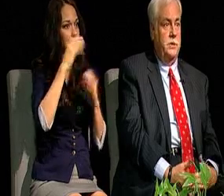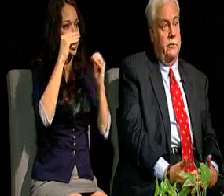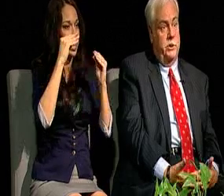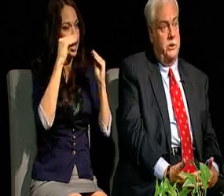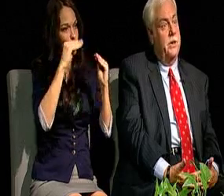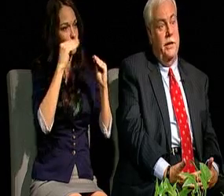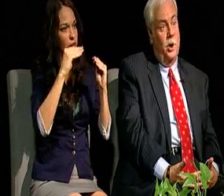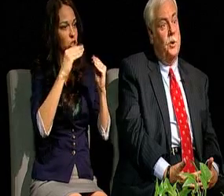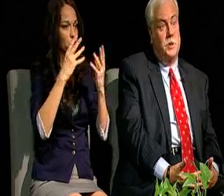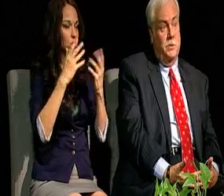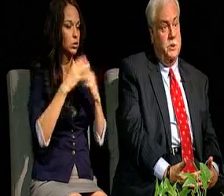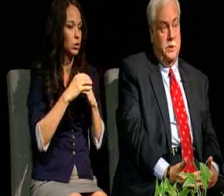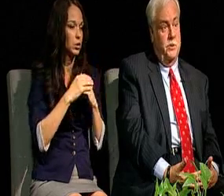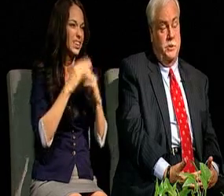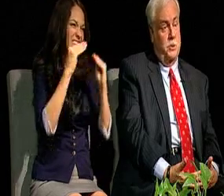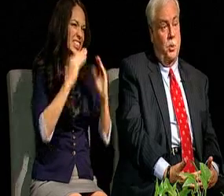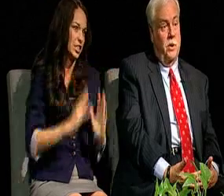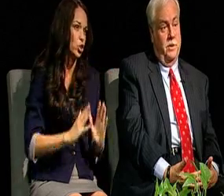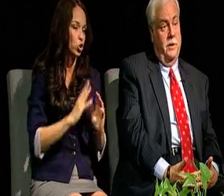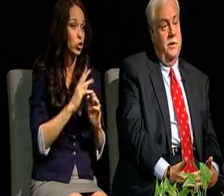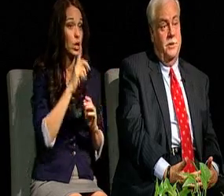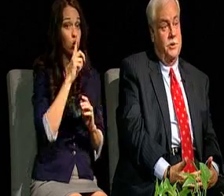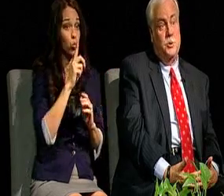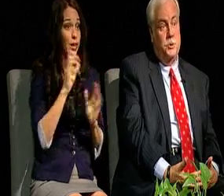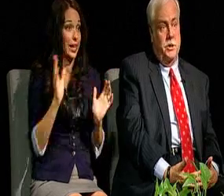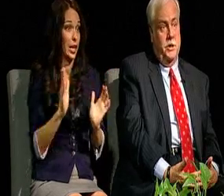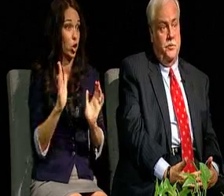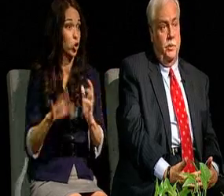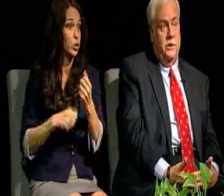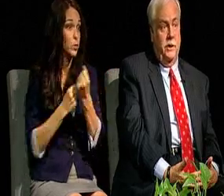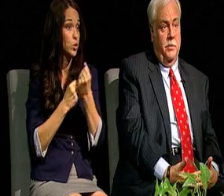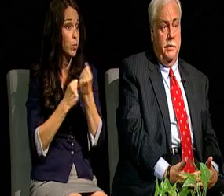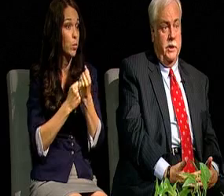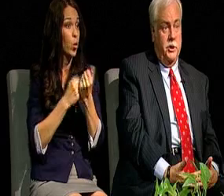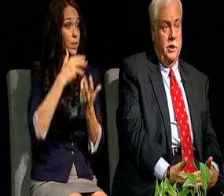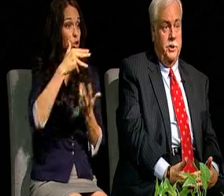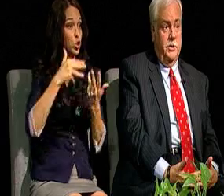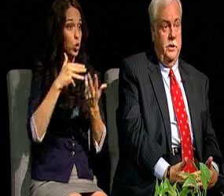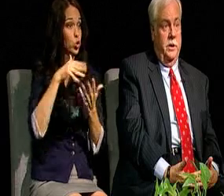I would encourage them to support the social studies for one thing in public education,